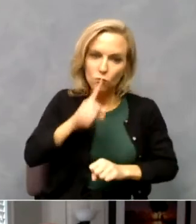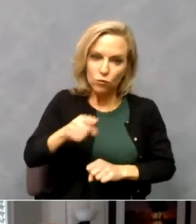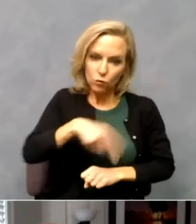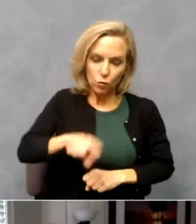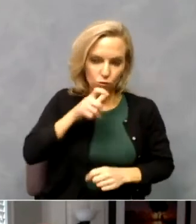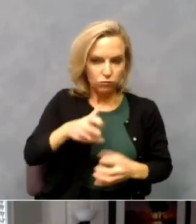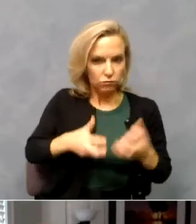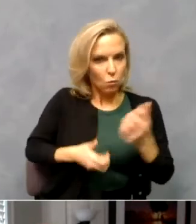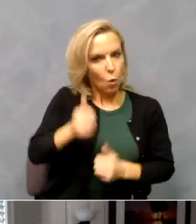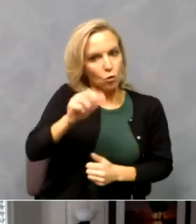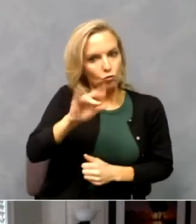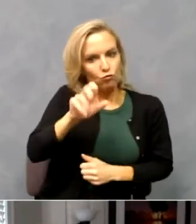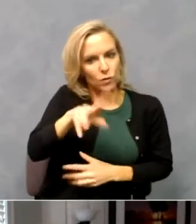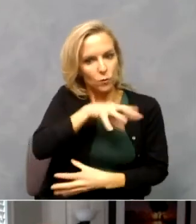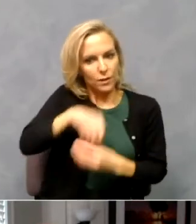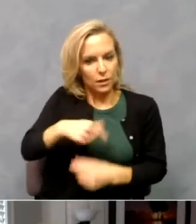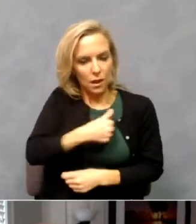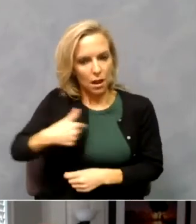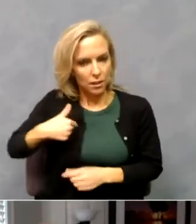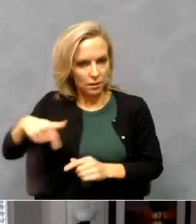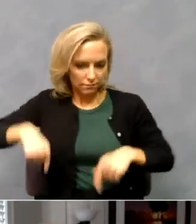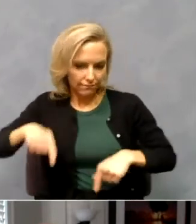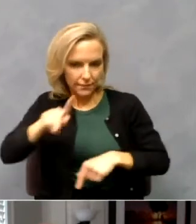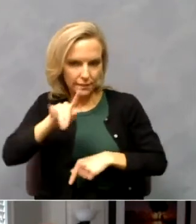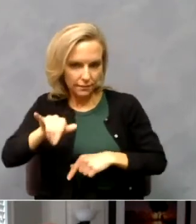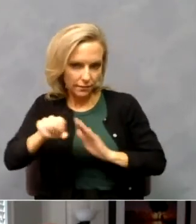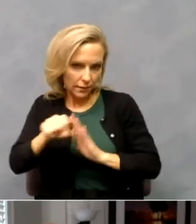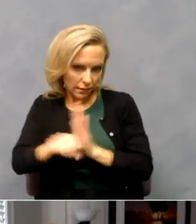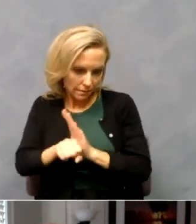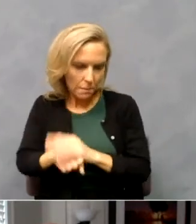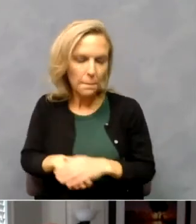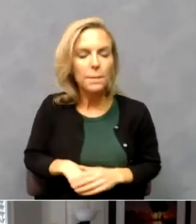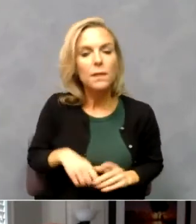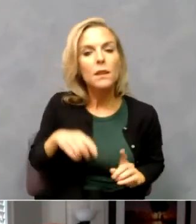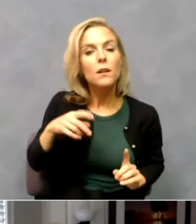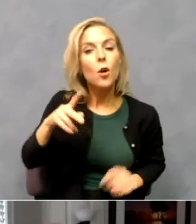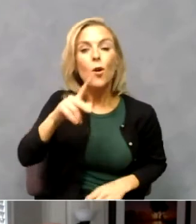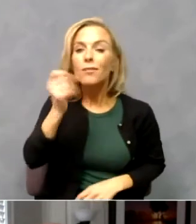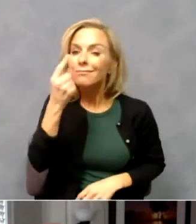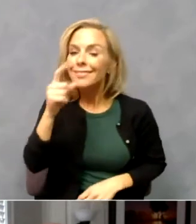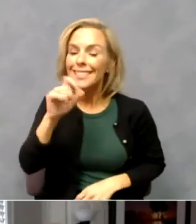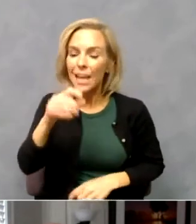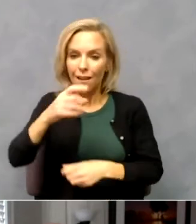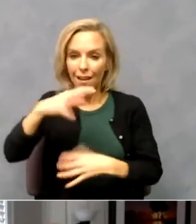Health care personnel obviously are essential to keeping all of us healthy